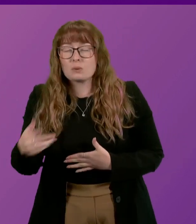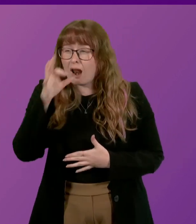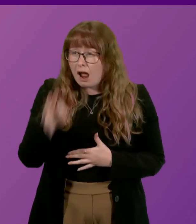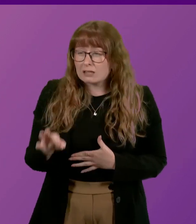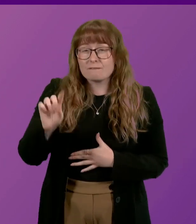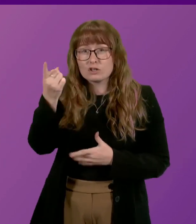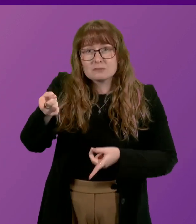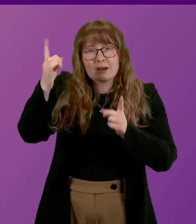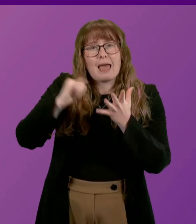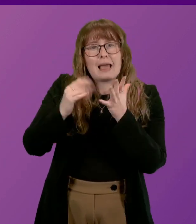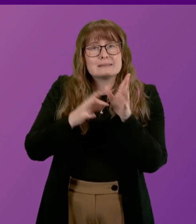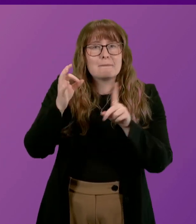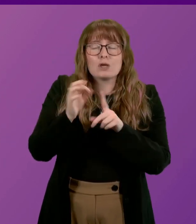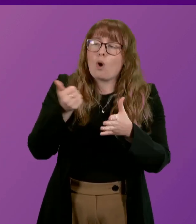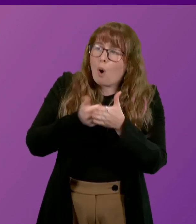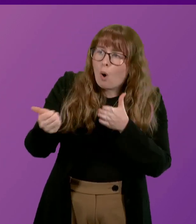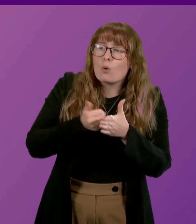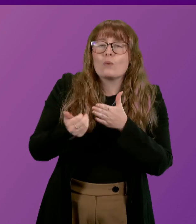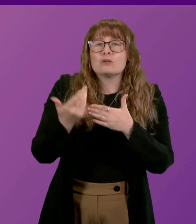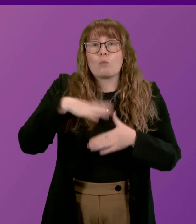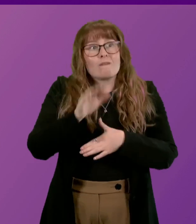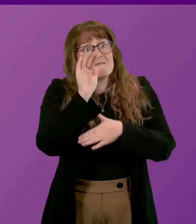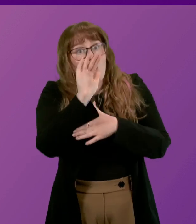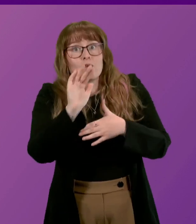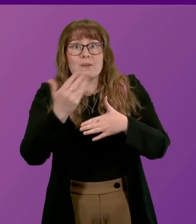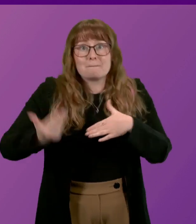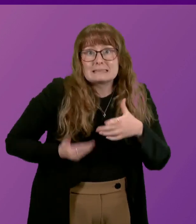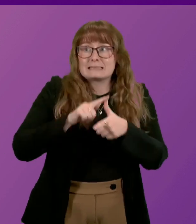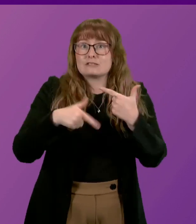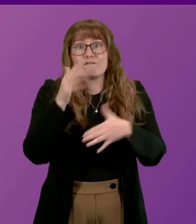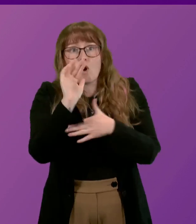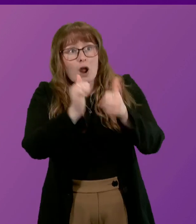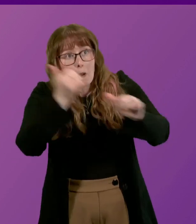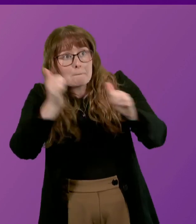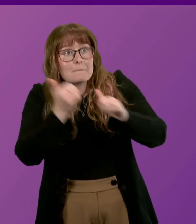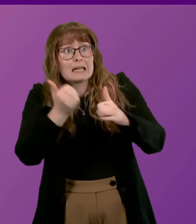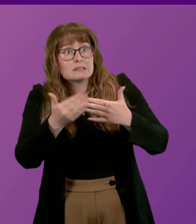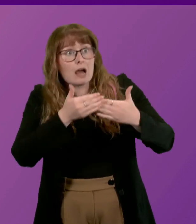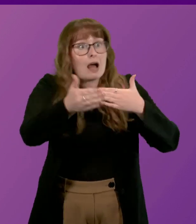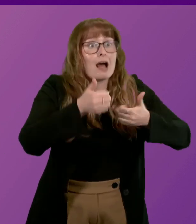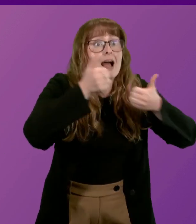does the SNP always put foreign businesses and manufacturers before Scotland’s workers?